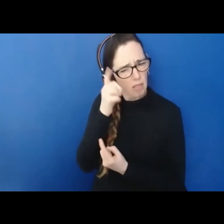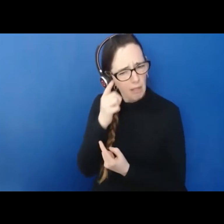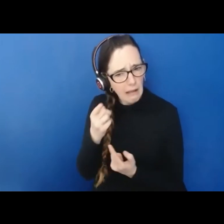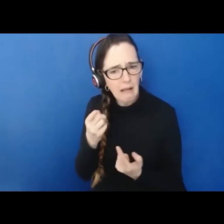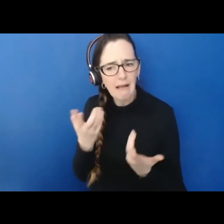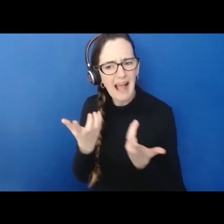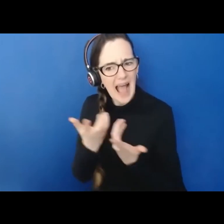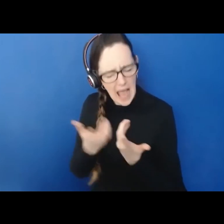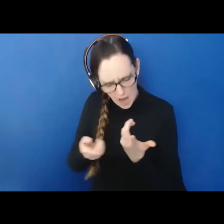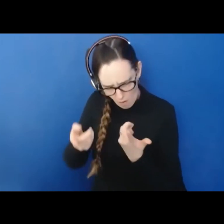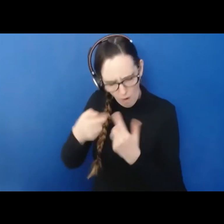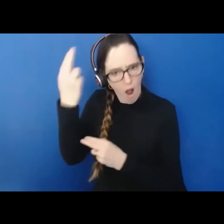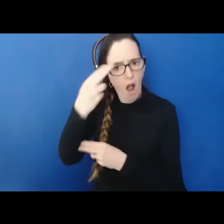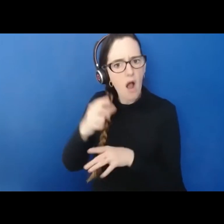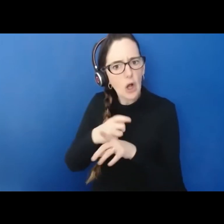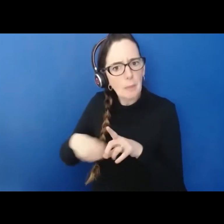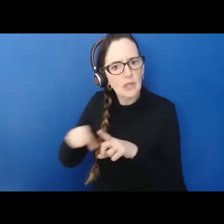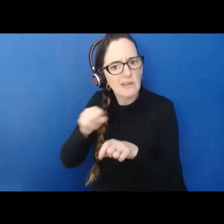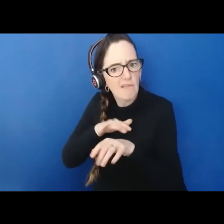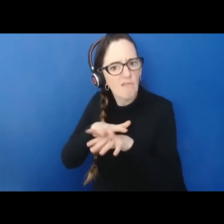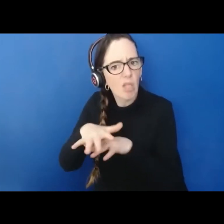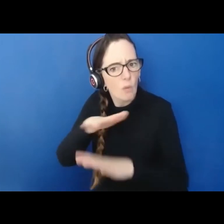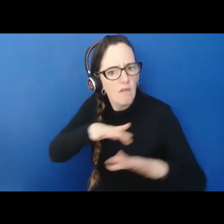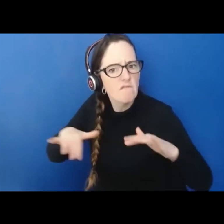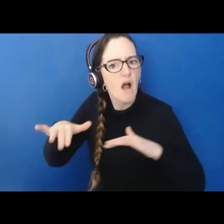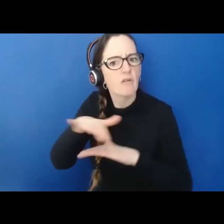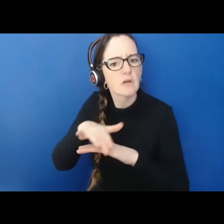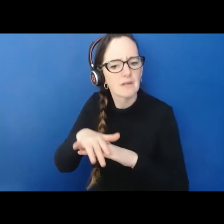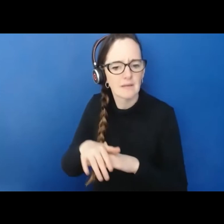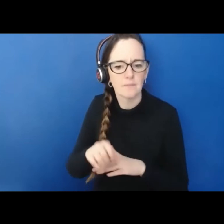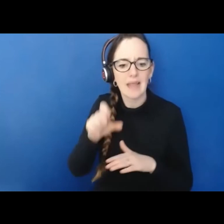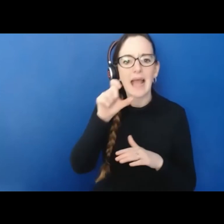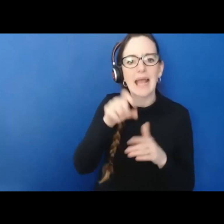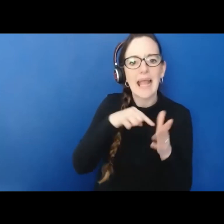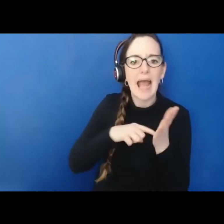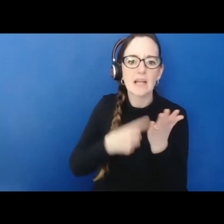Cathrin Mayer was one of the people who was heavily involved at the beginning this project,